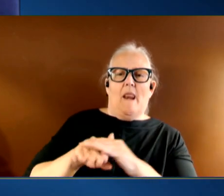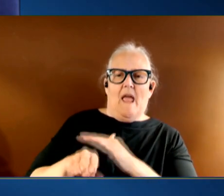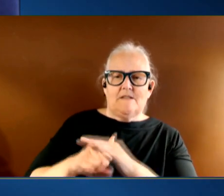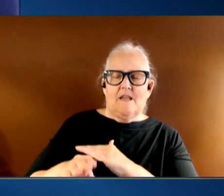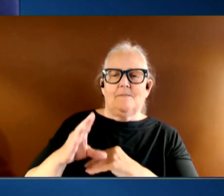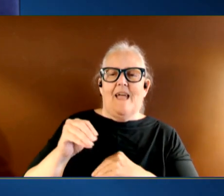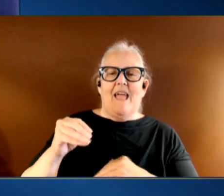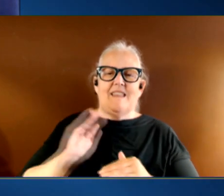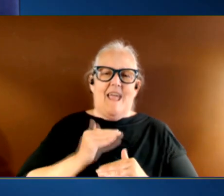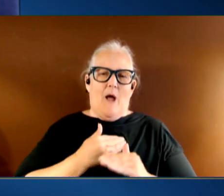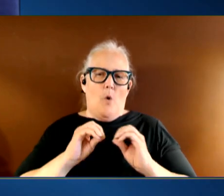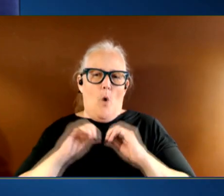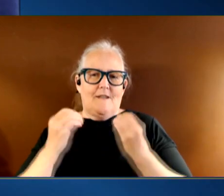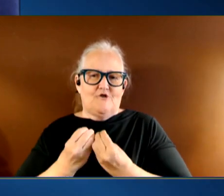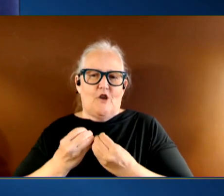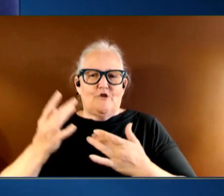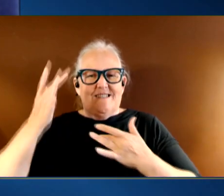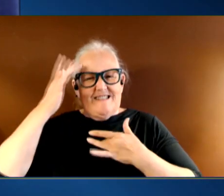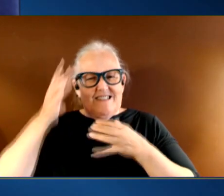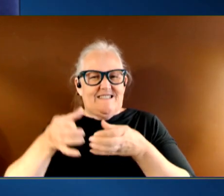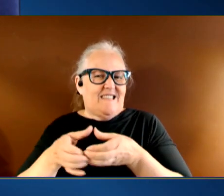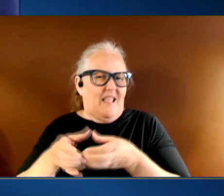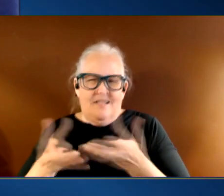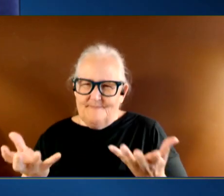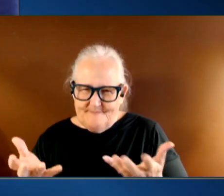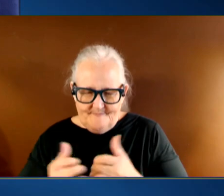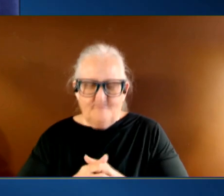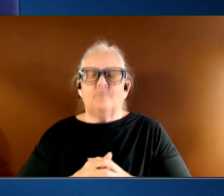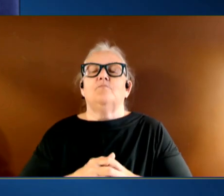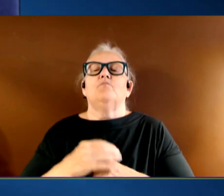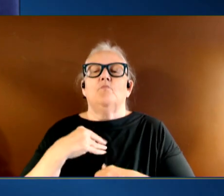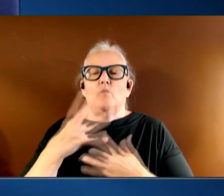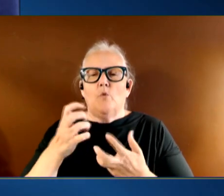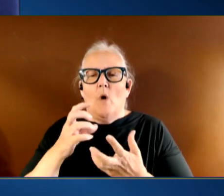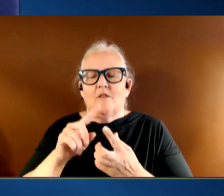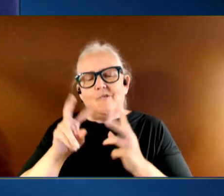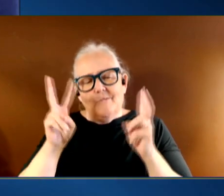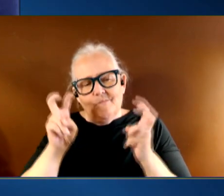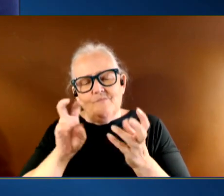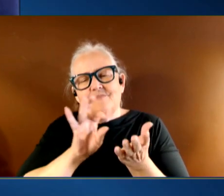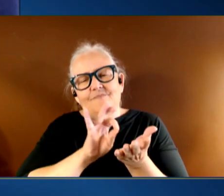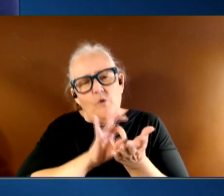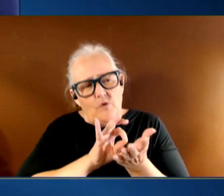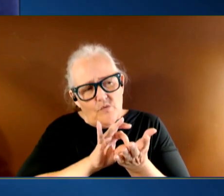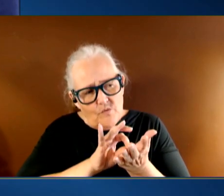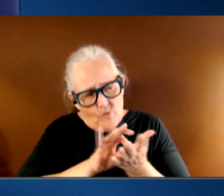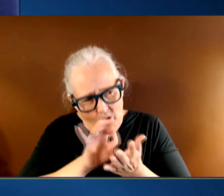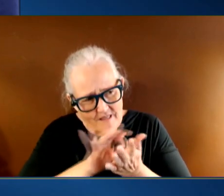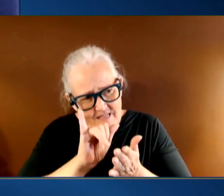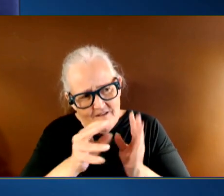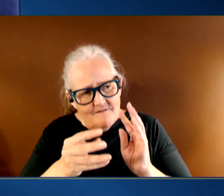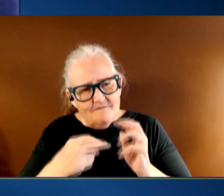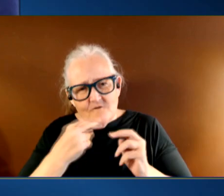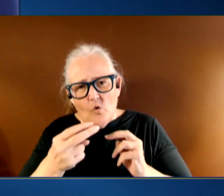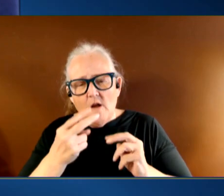part of the storytelling is for us to really quantify that patient voice. But it's really to connect the person living with sickle cell disease to that decision maker.